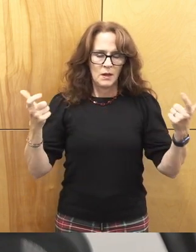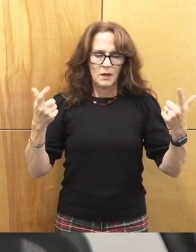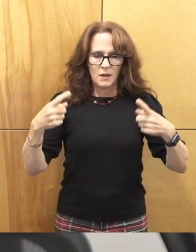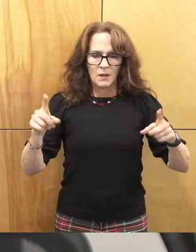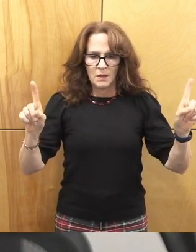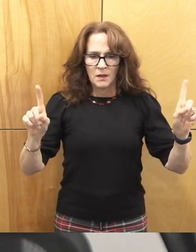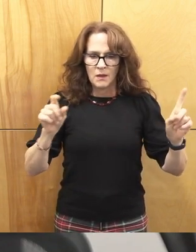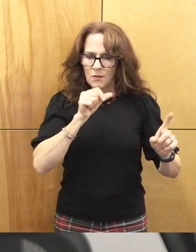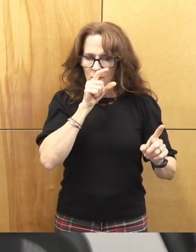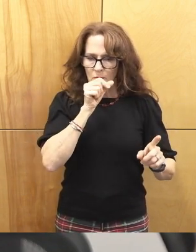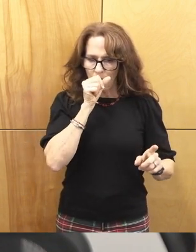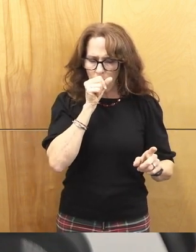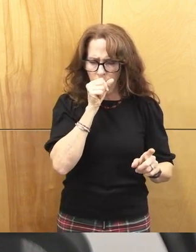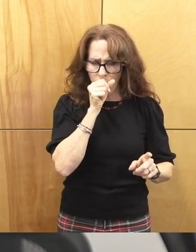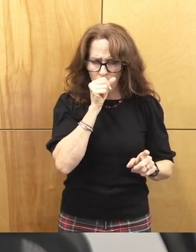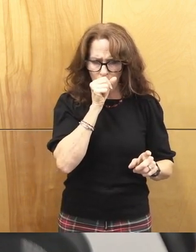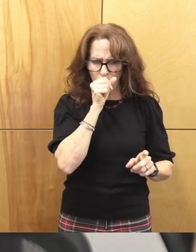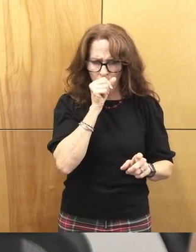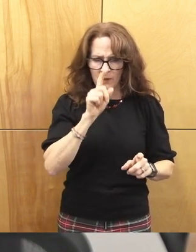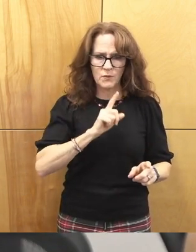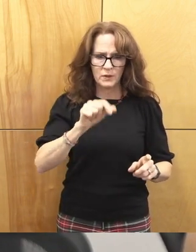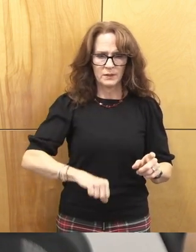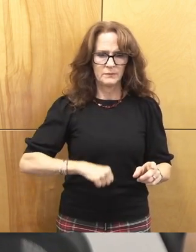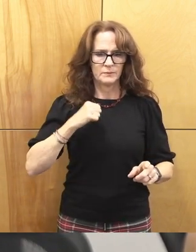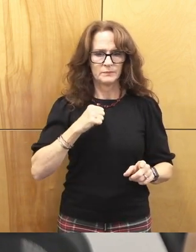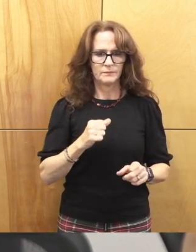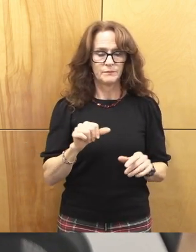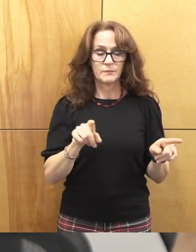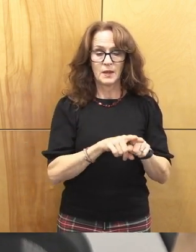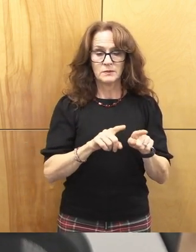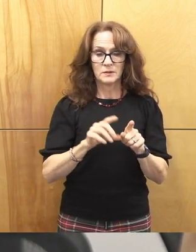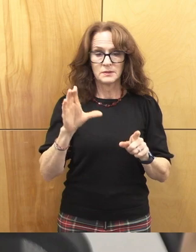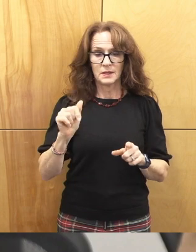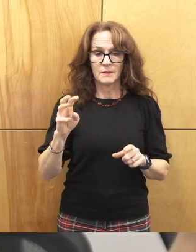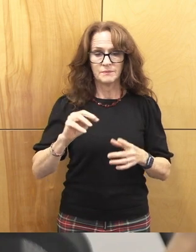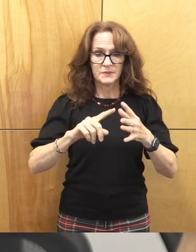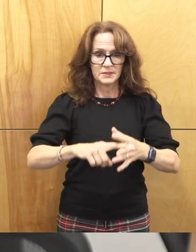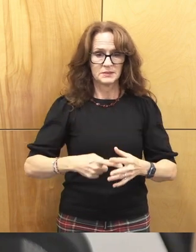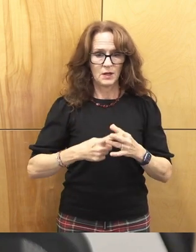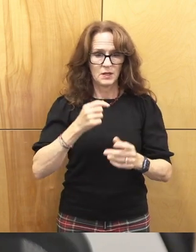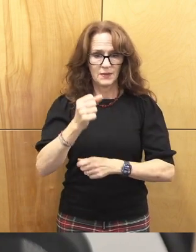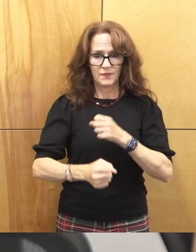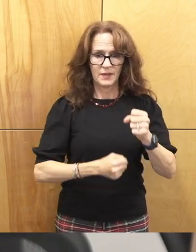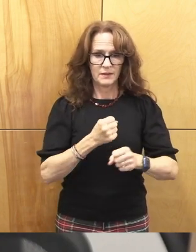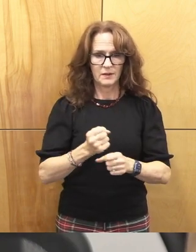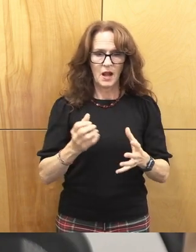And then just a couple updates from CAMS. So starting off the year, we've started with a lot of events.